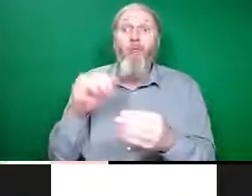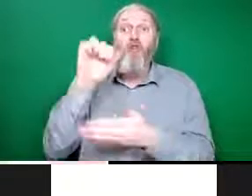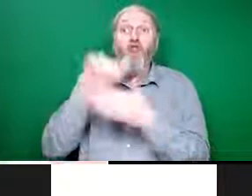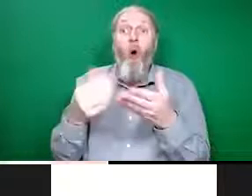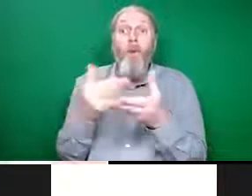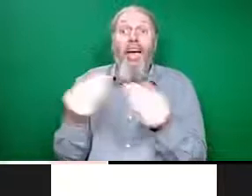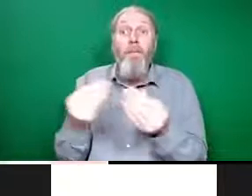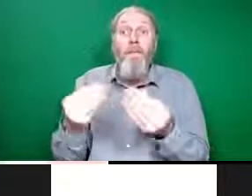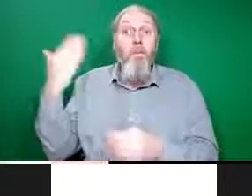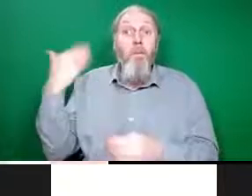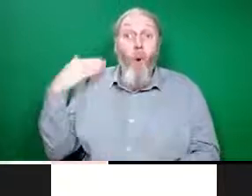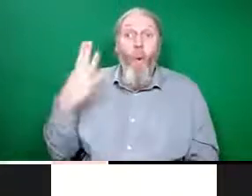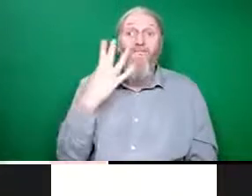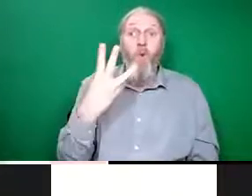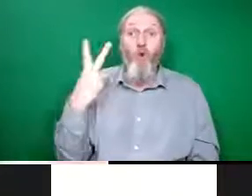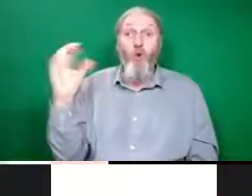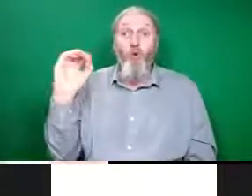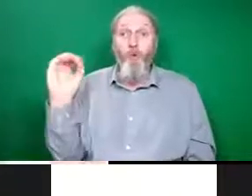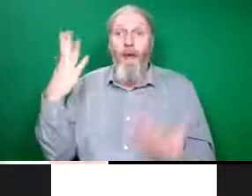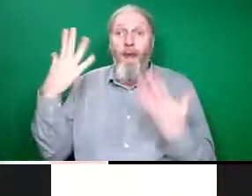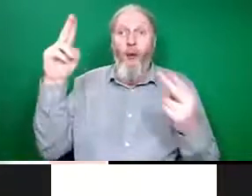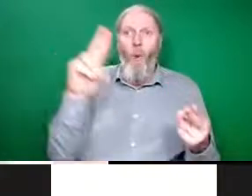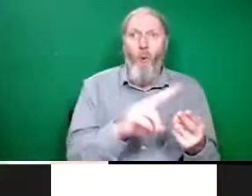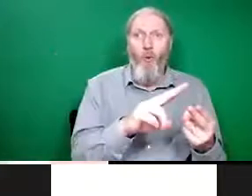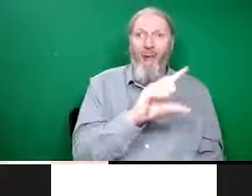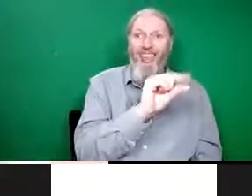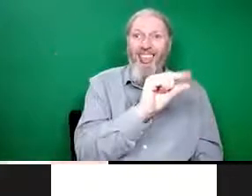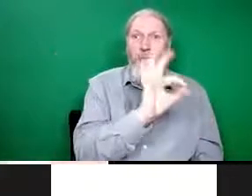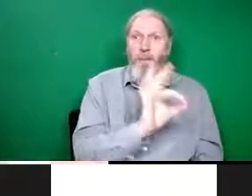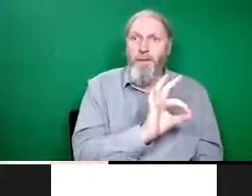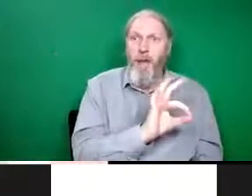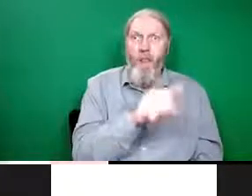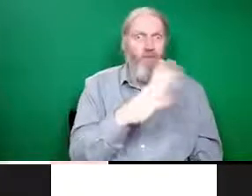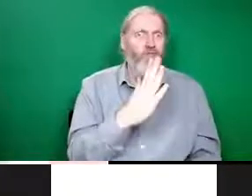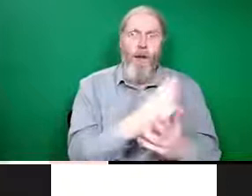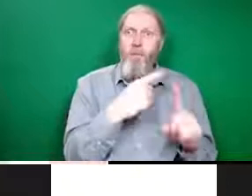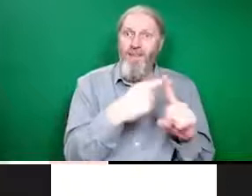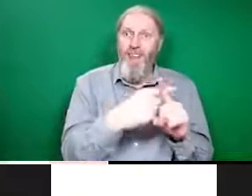rate of 42%, which was catastrophic. We worked closely with the landlords and remaining